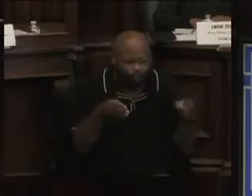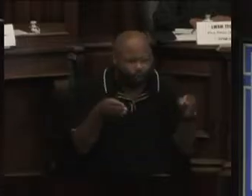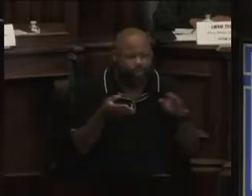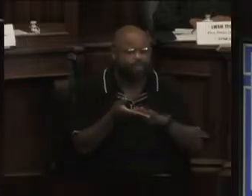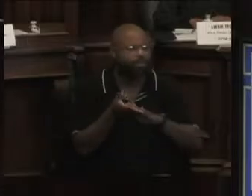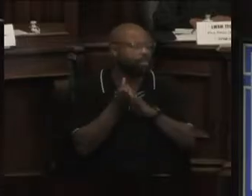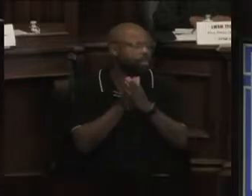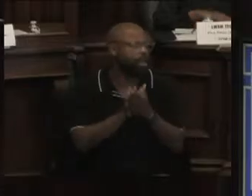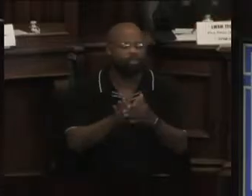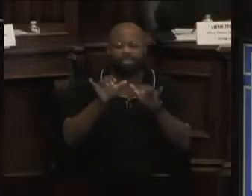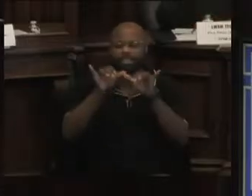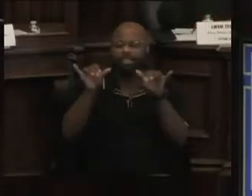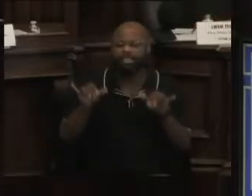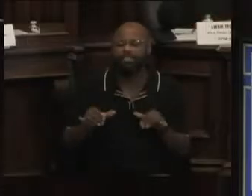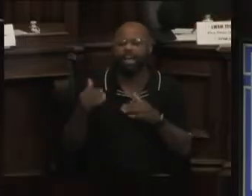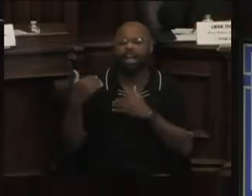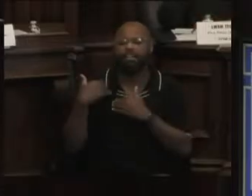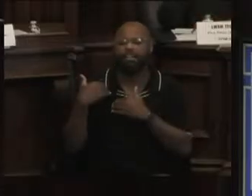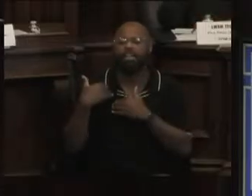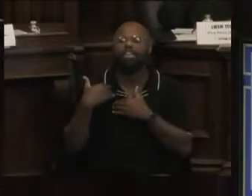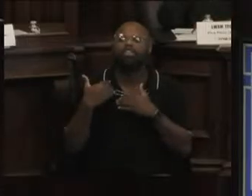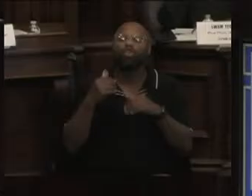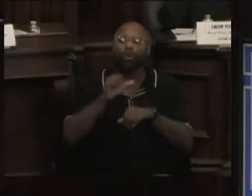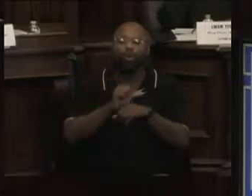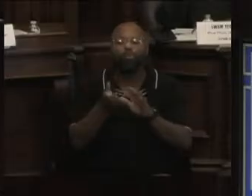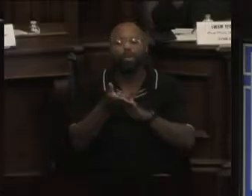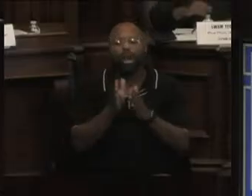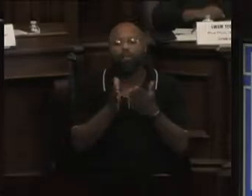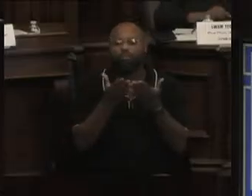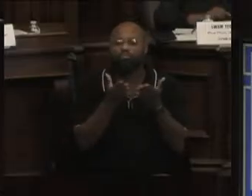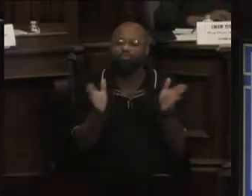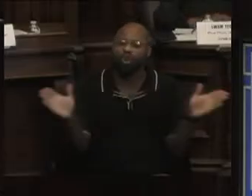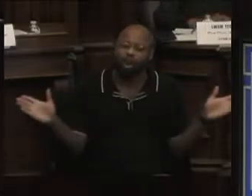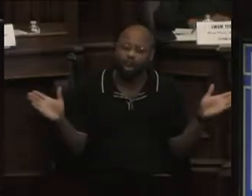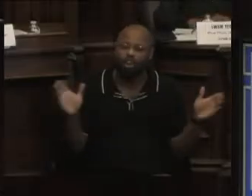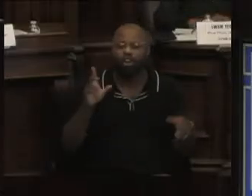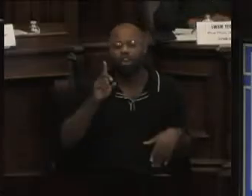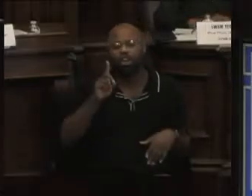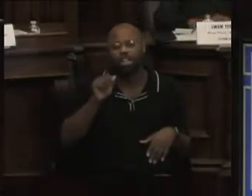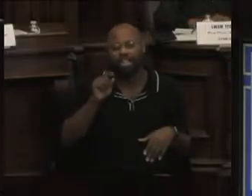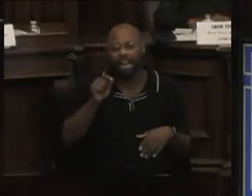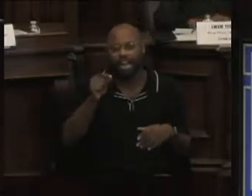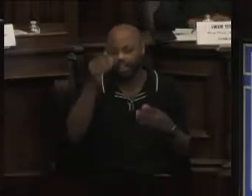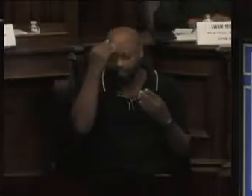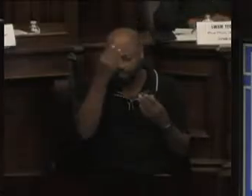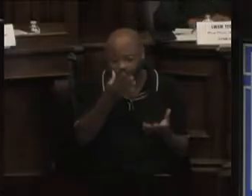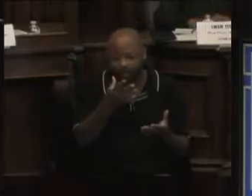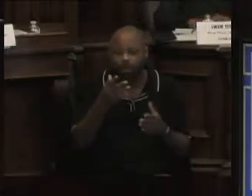recommendations, individual focus to systems accountability.